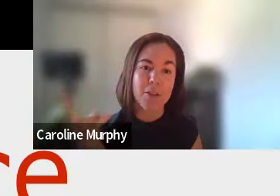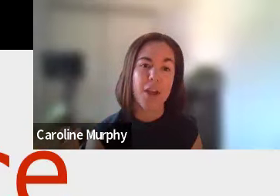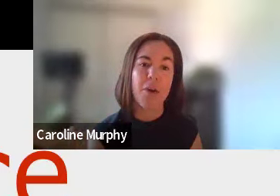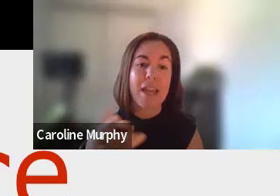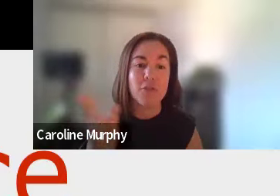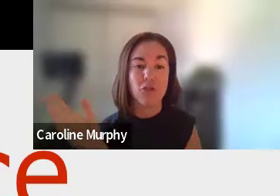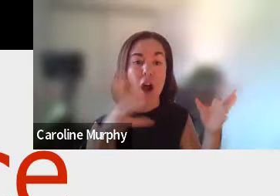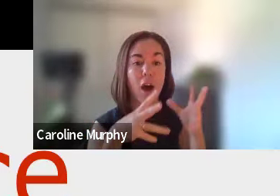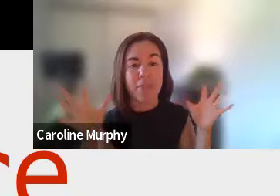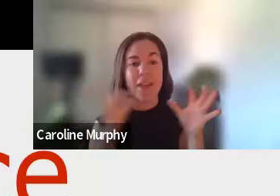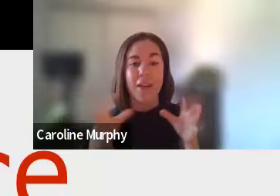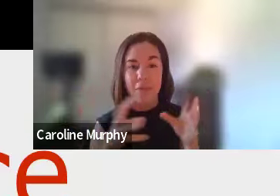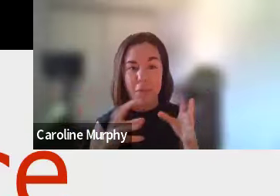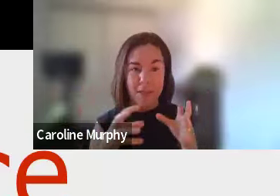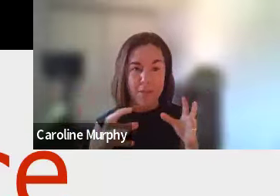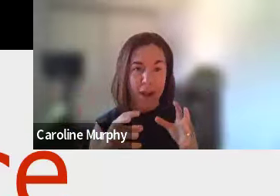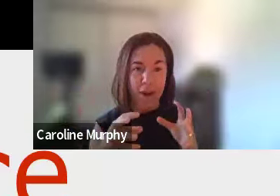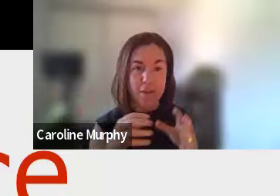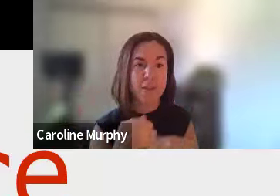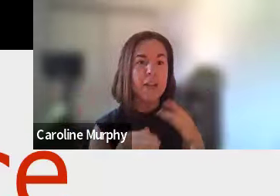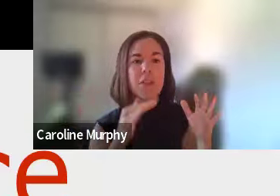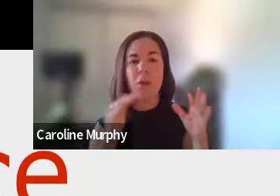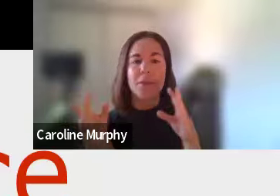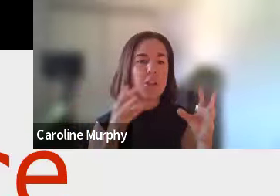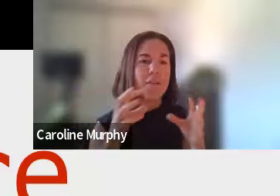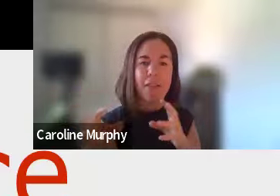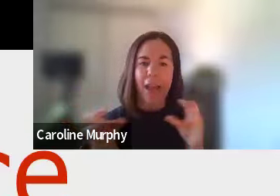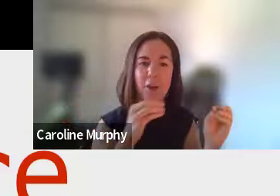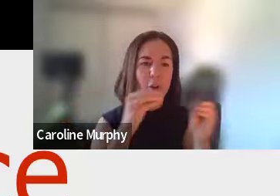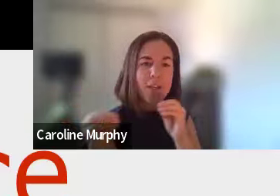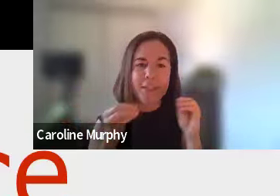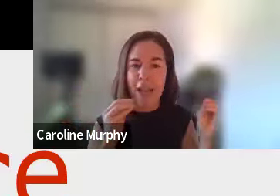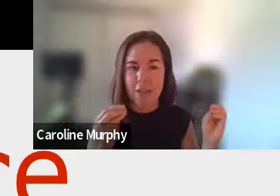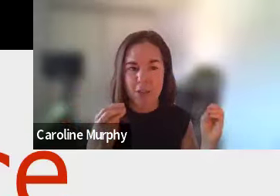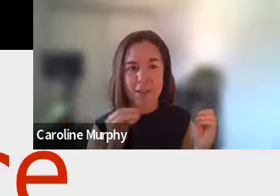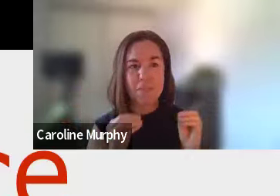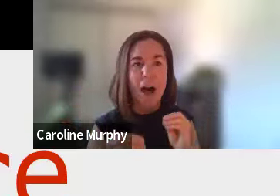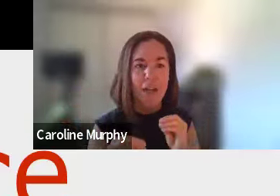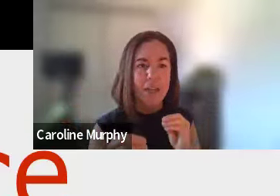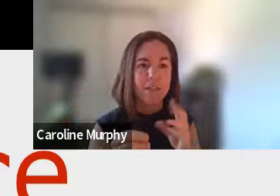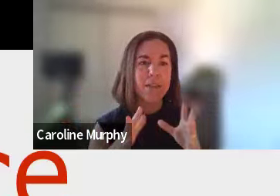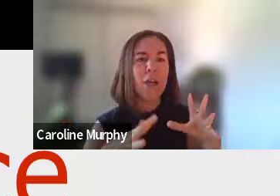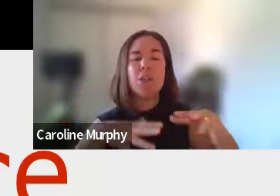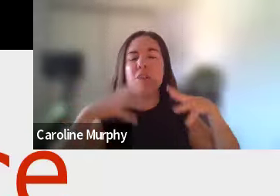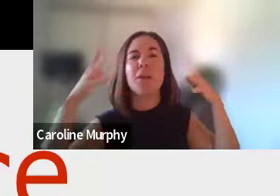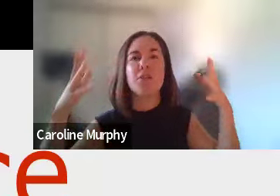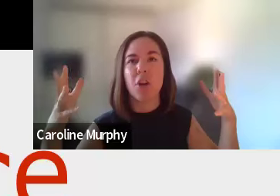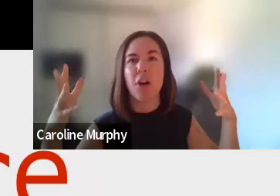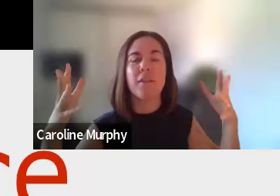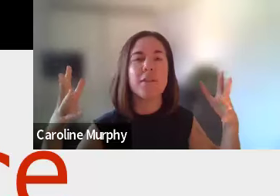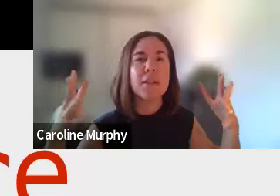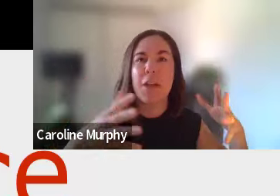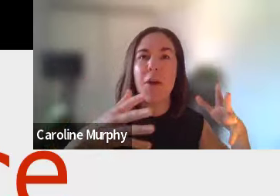also intra, within governmental affairs. I would serve on cross agency bodies to ensure,